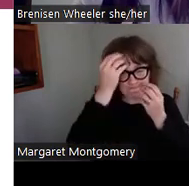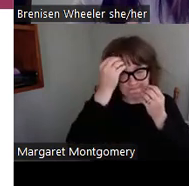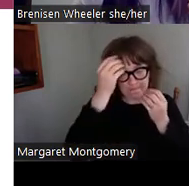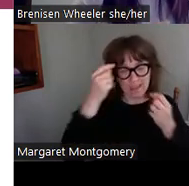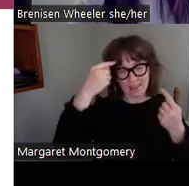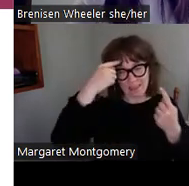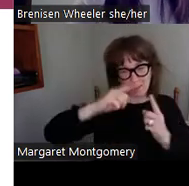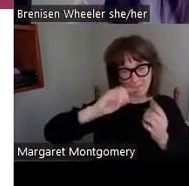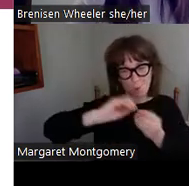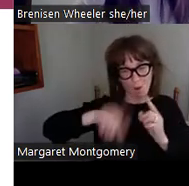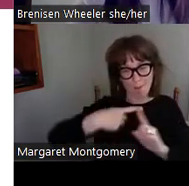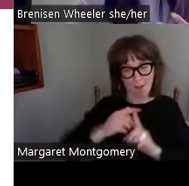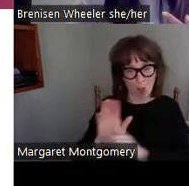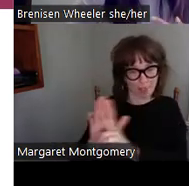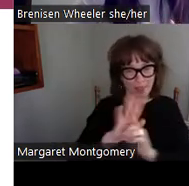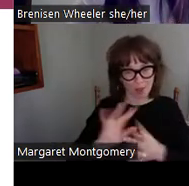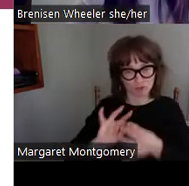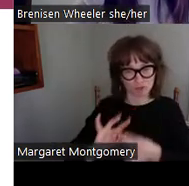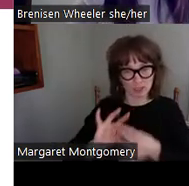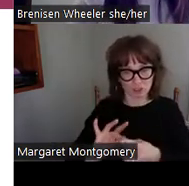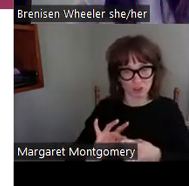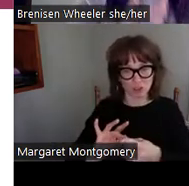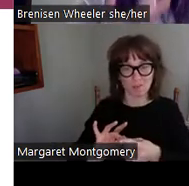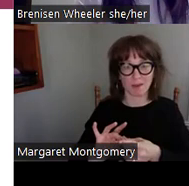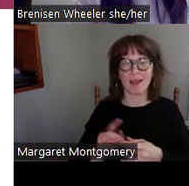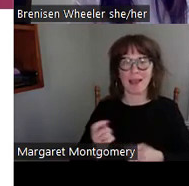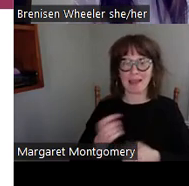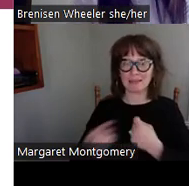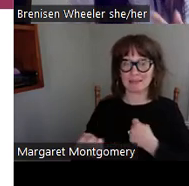getting this perspective from an external third party and then the results might